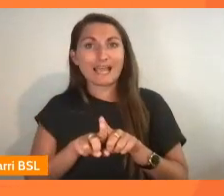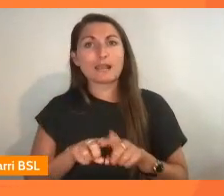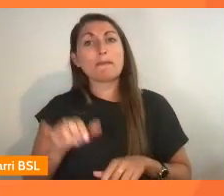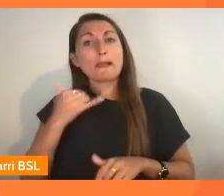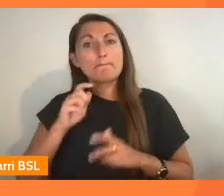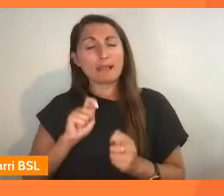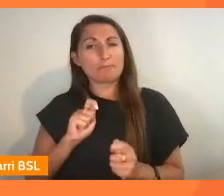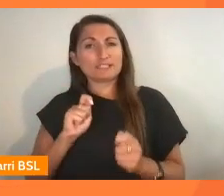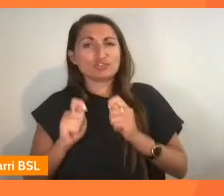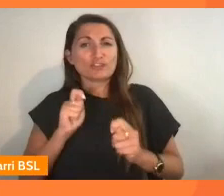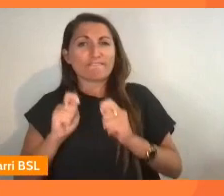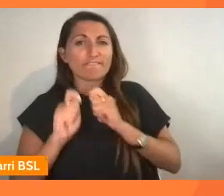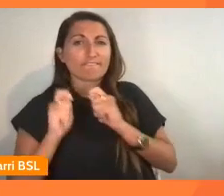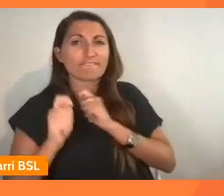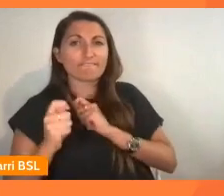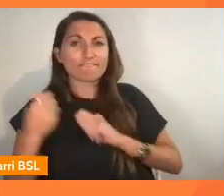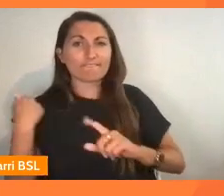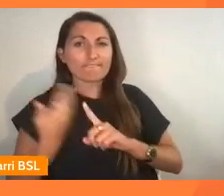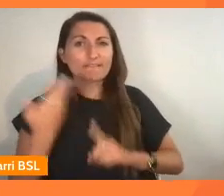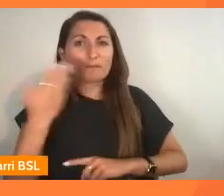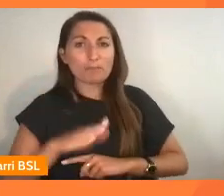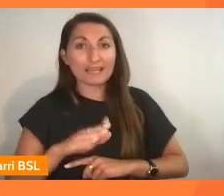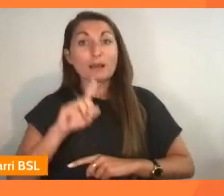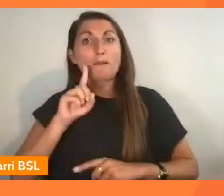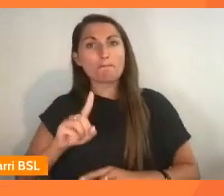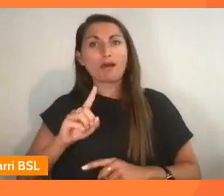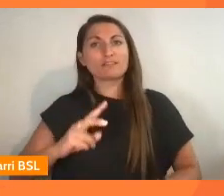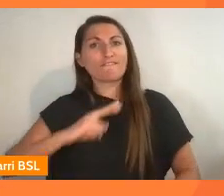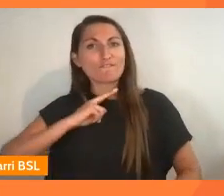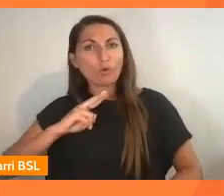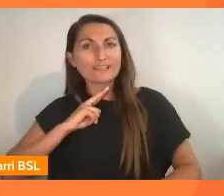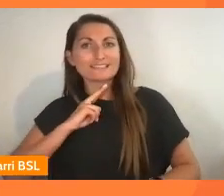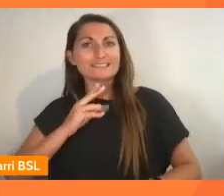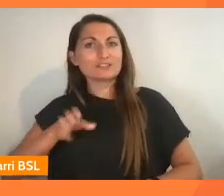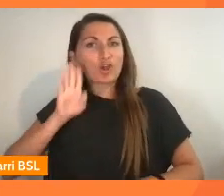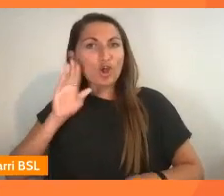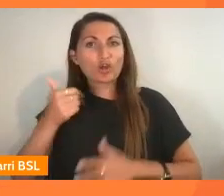our voices heard and collective action are crucial to creating change.